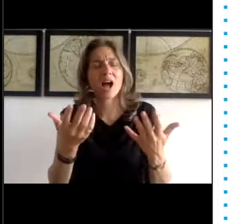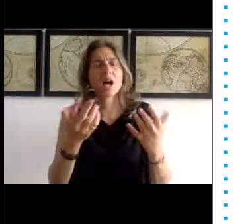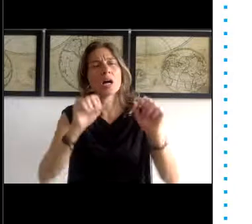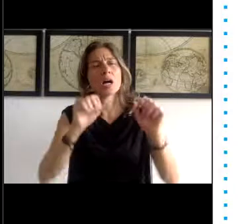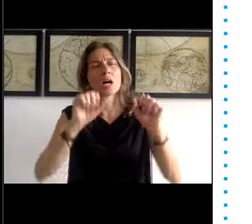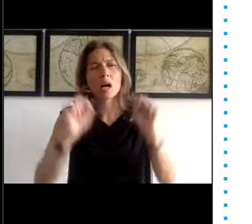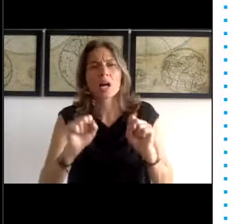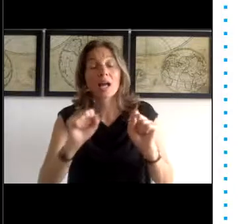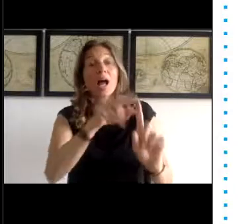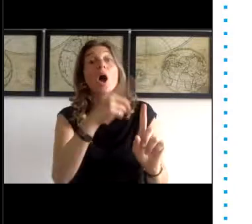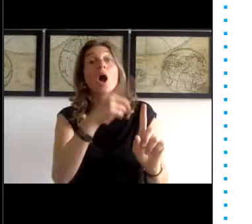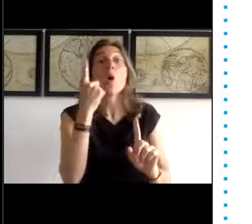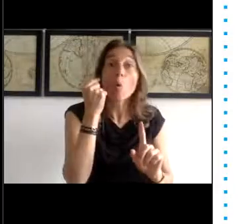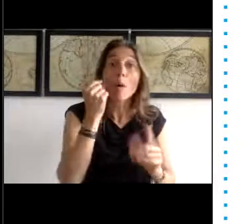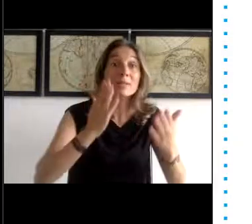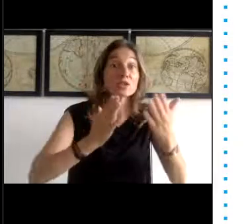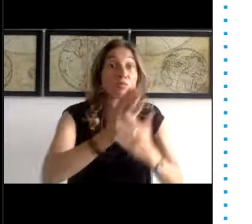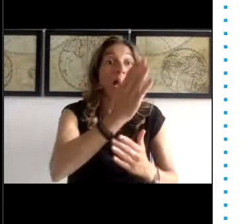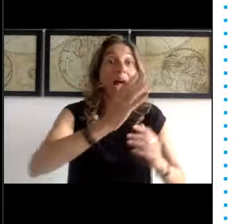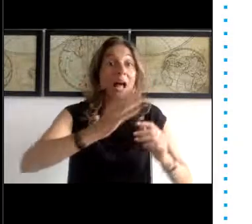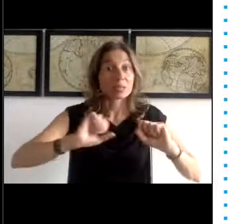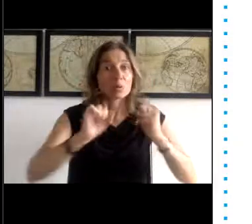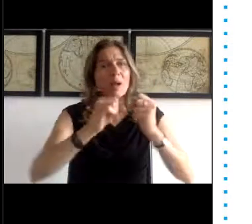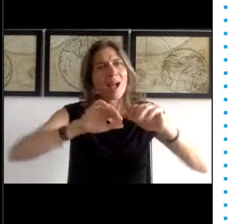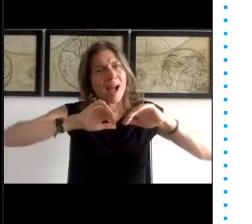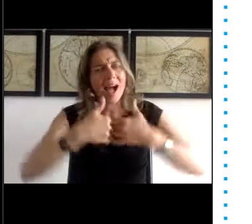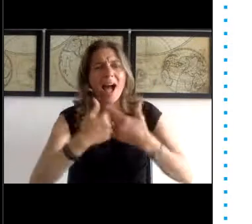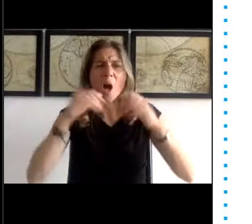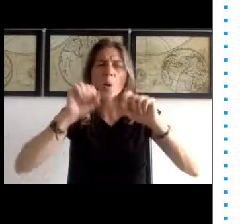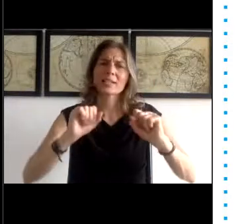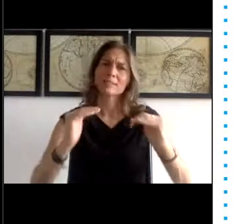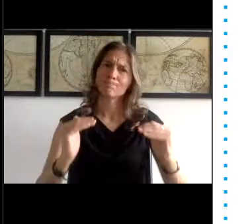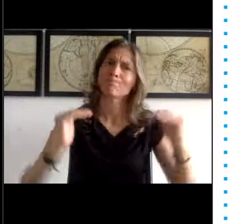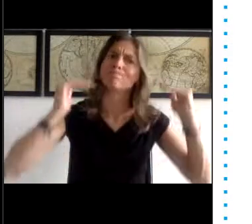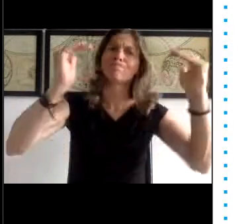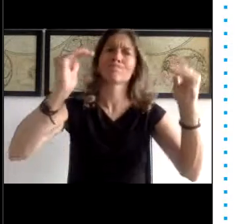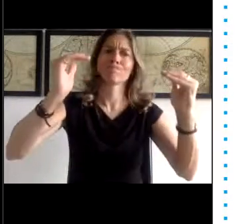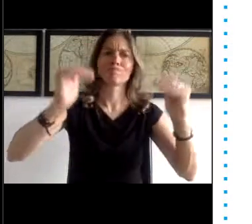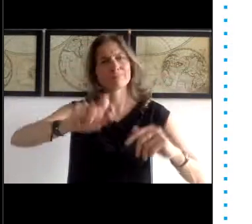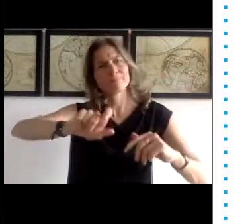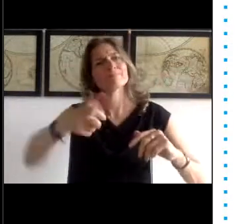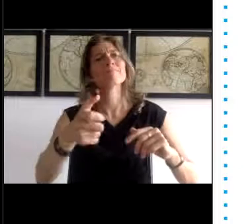than those in my home country. Plus the chance to participate in programmes and activities